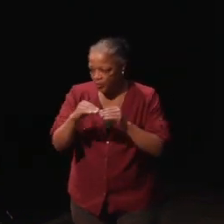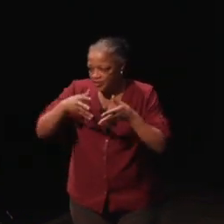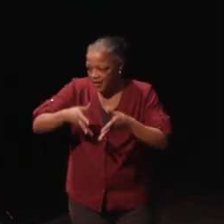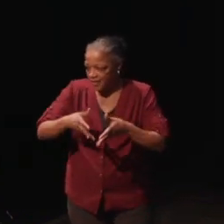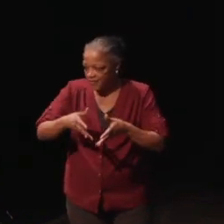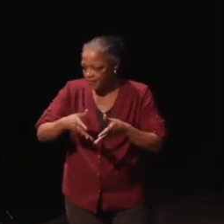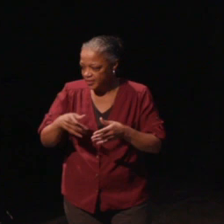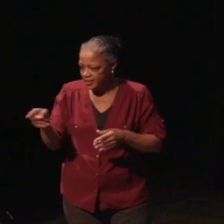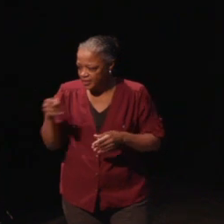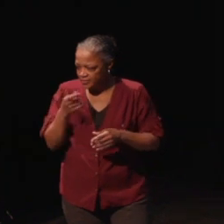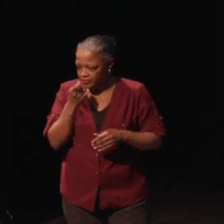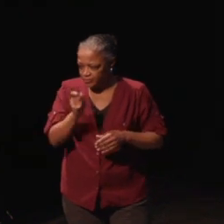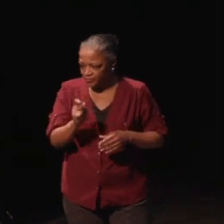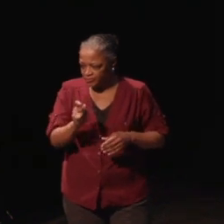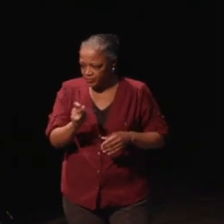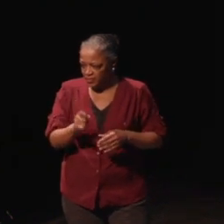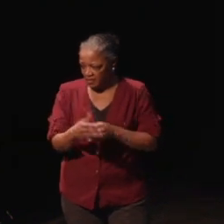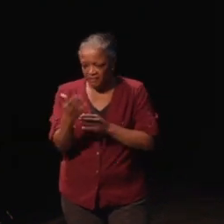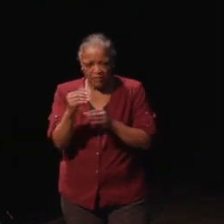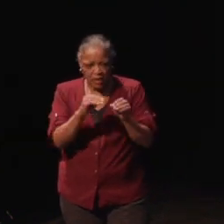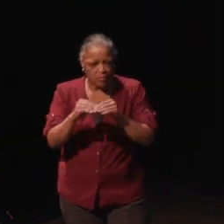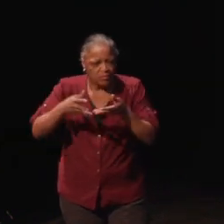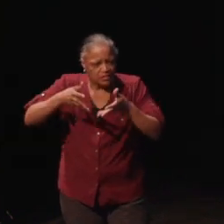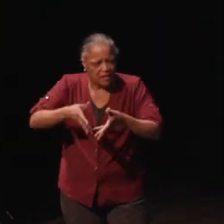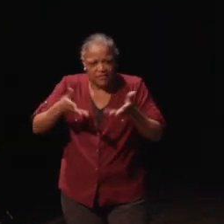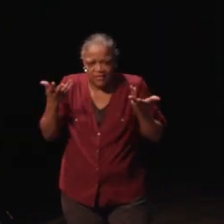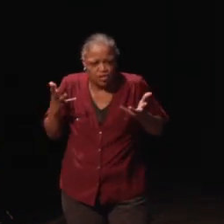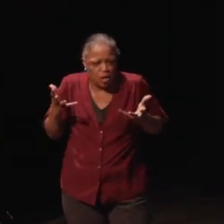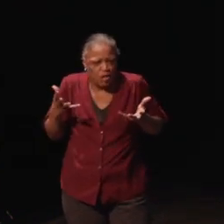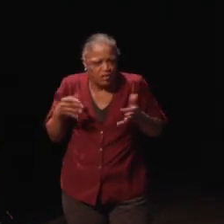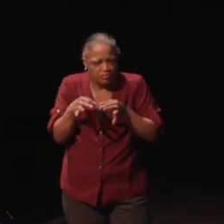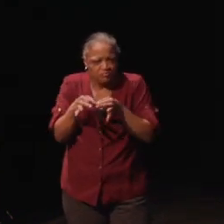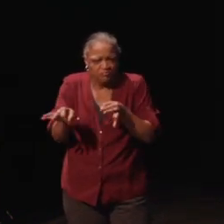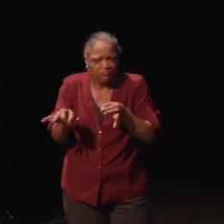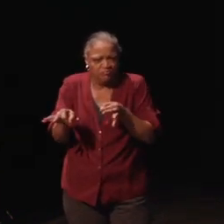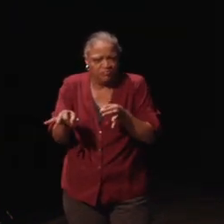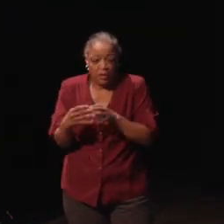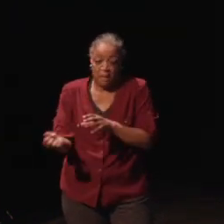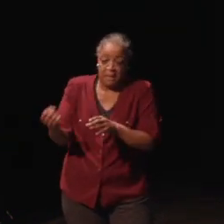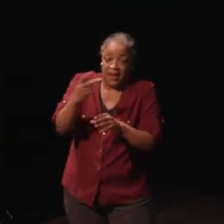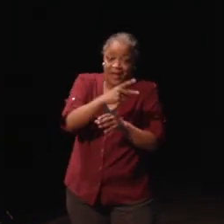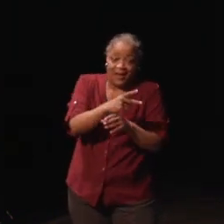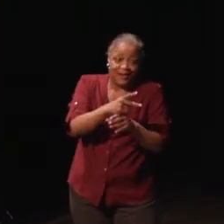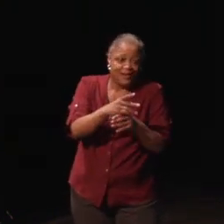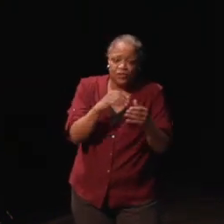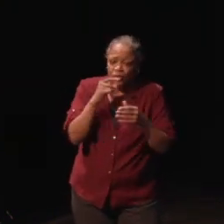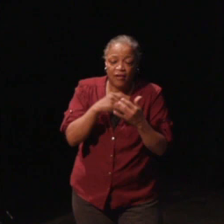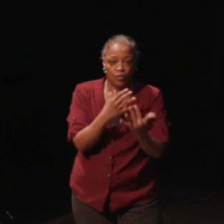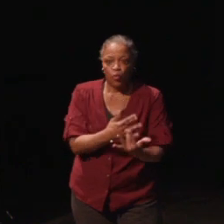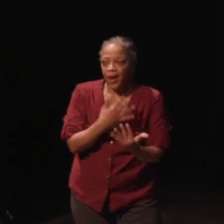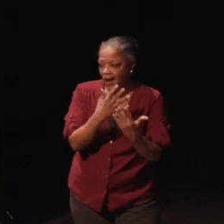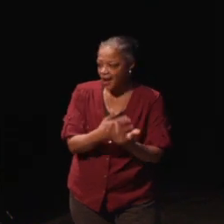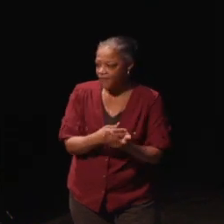15 is information everybody wants if you come back to this label. Fifteen, you can move on. You don't even have to wait for the moves left,